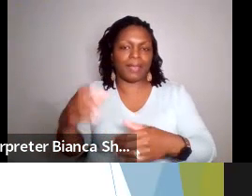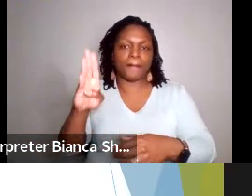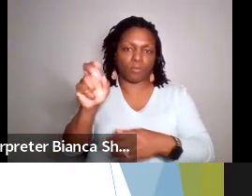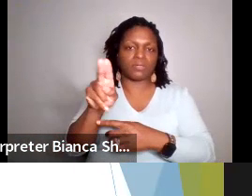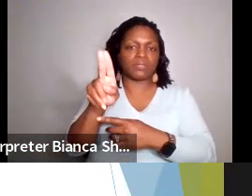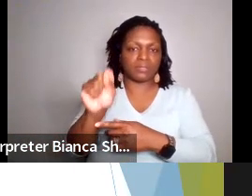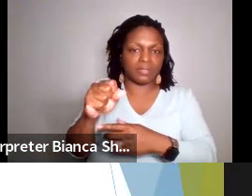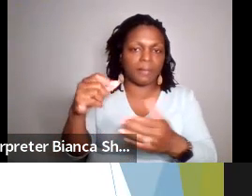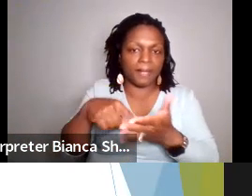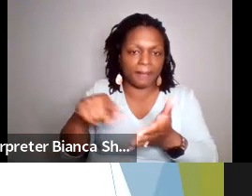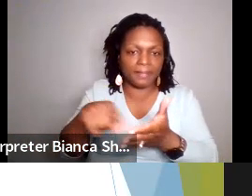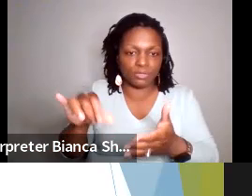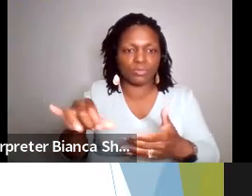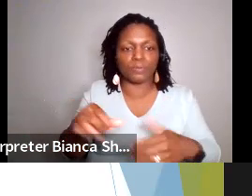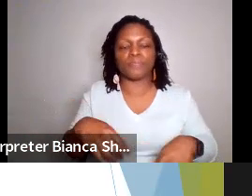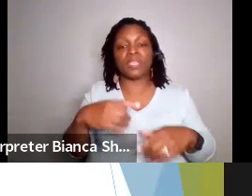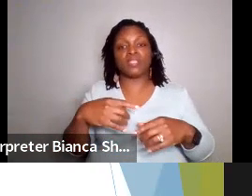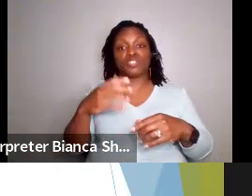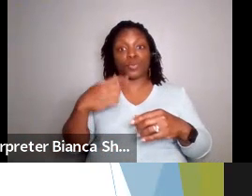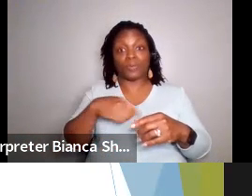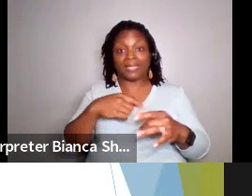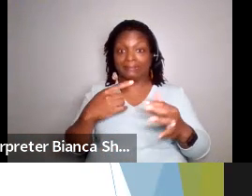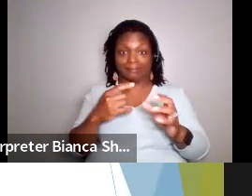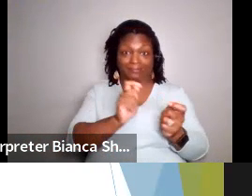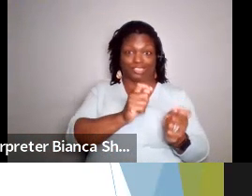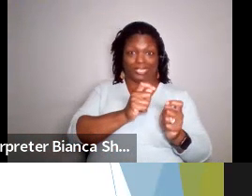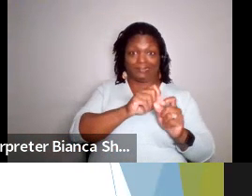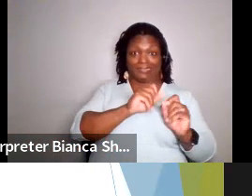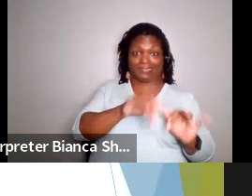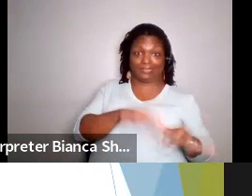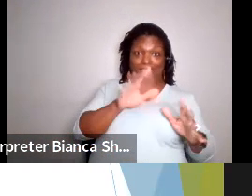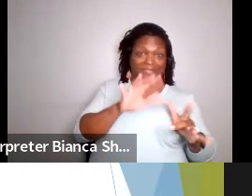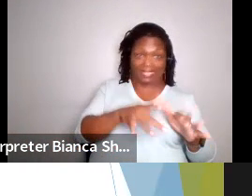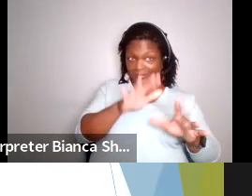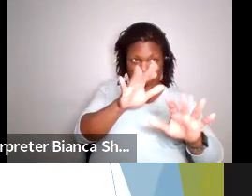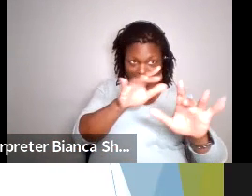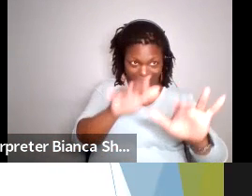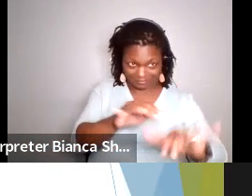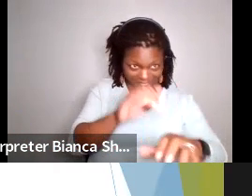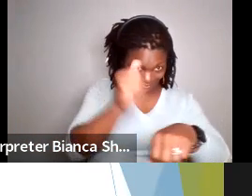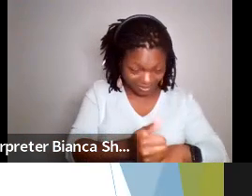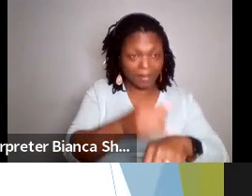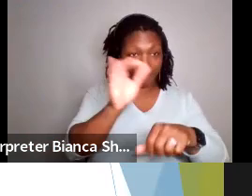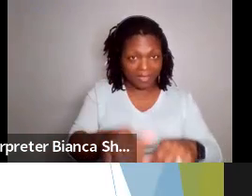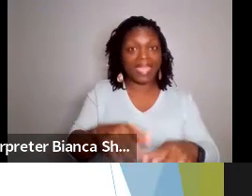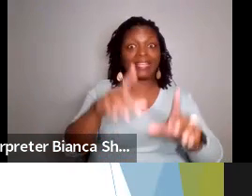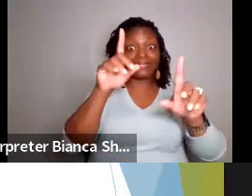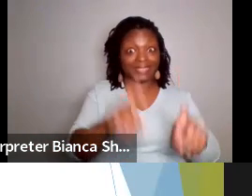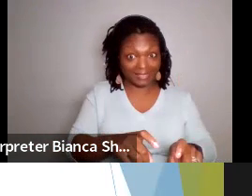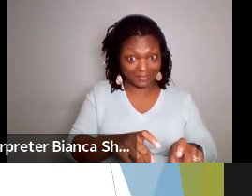do run a test. if we run the test, and everything goes great, then boom! We can start it if we run the test and something doesn't go right.